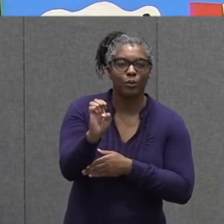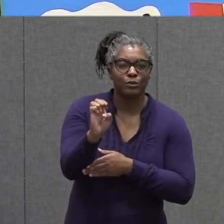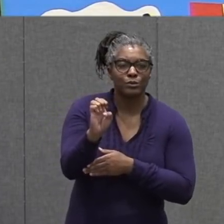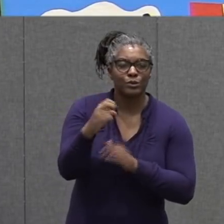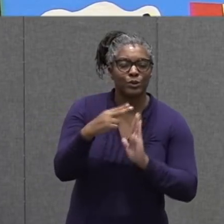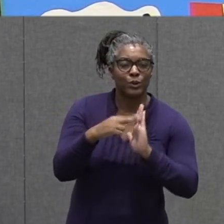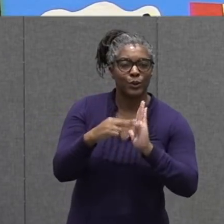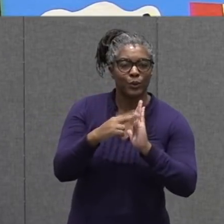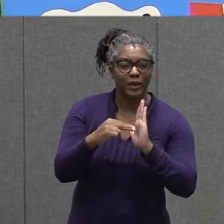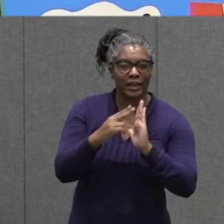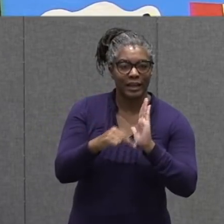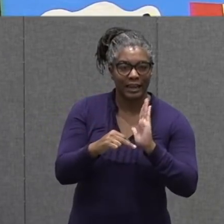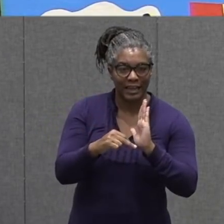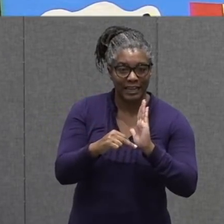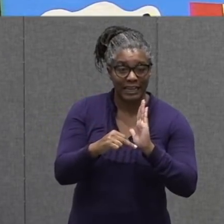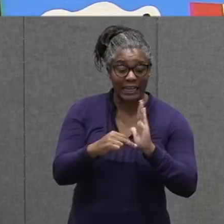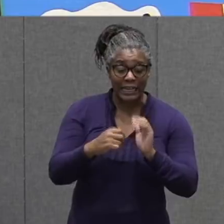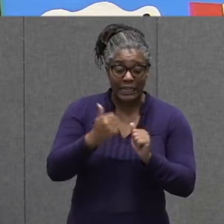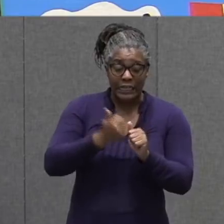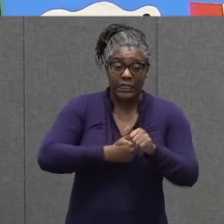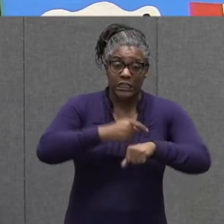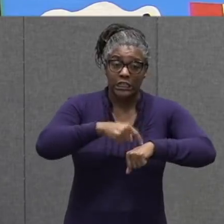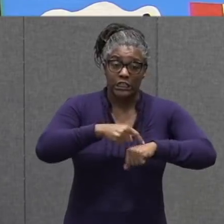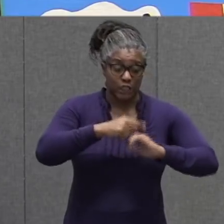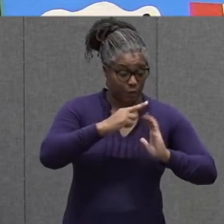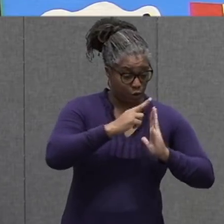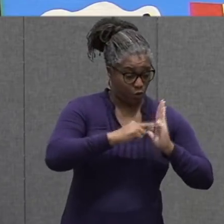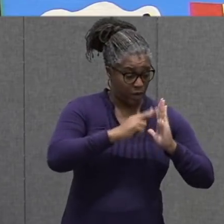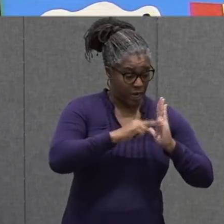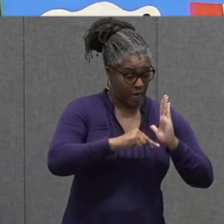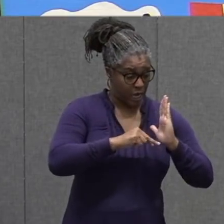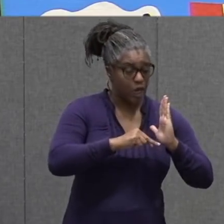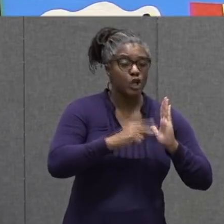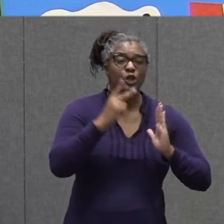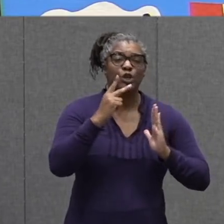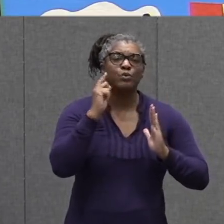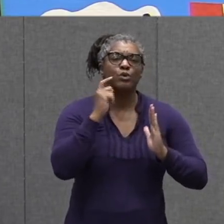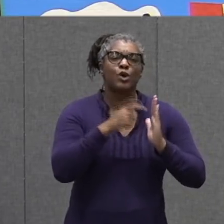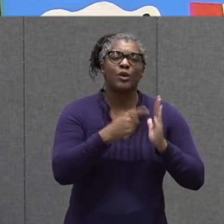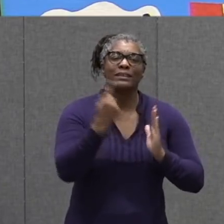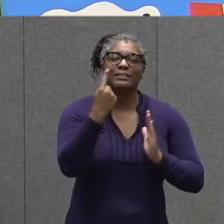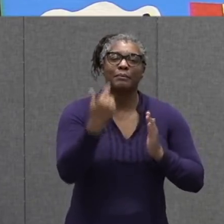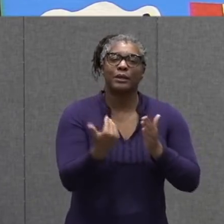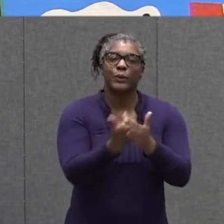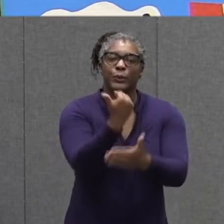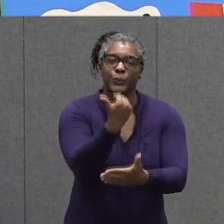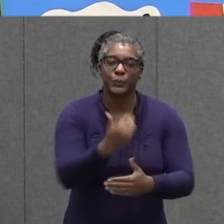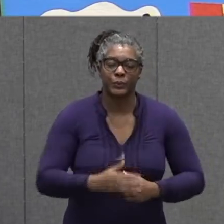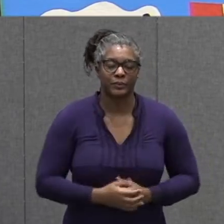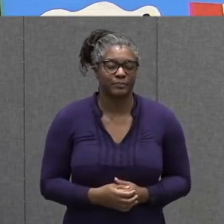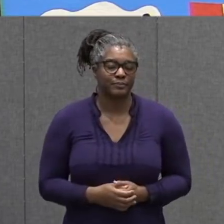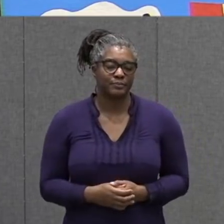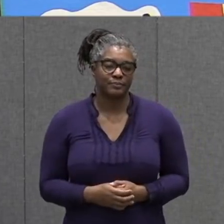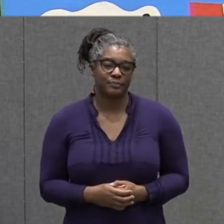that we didn't notice before. All right, so are you ready to practice with me? Let's go.